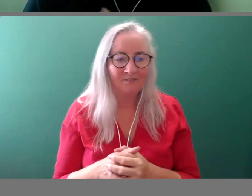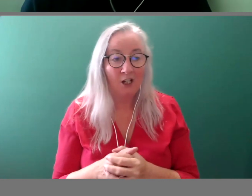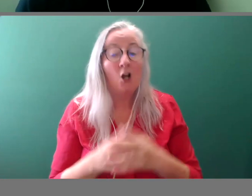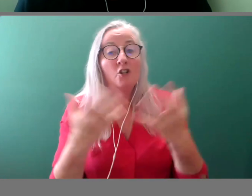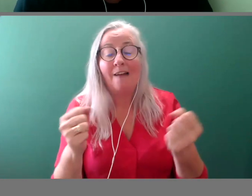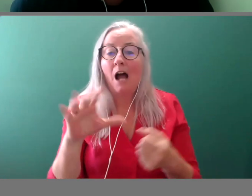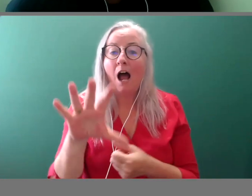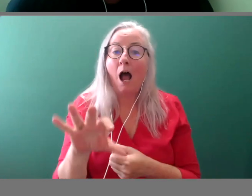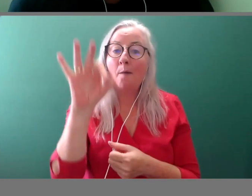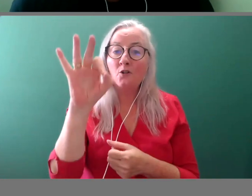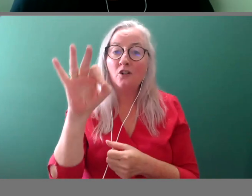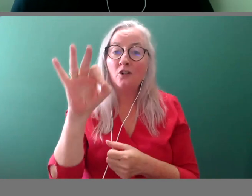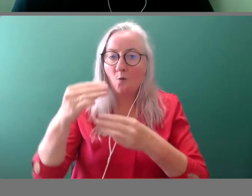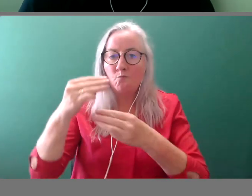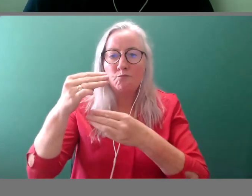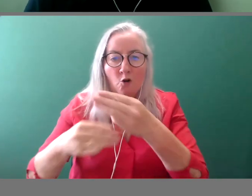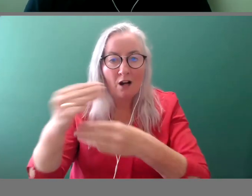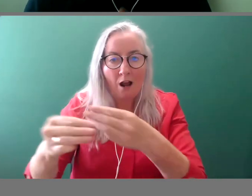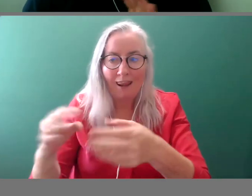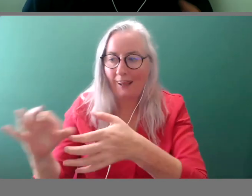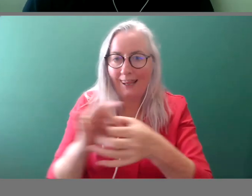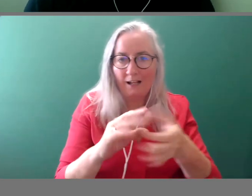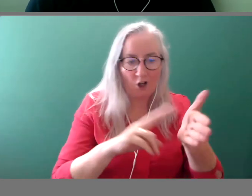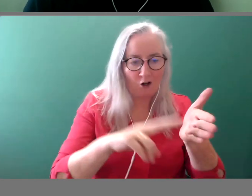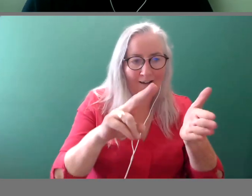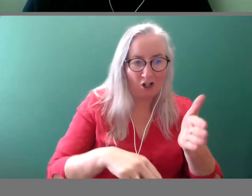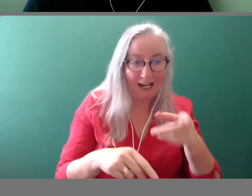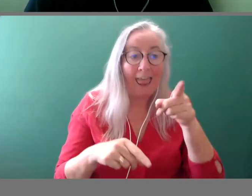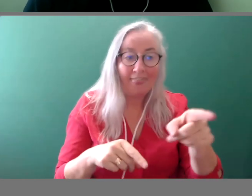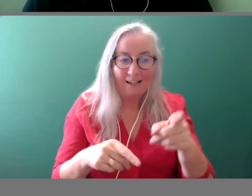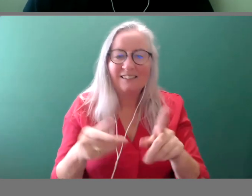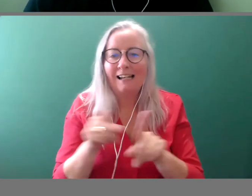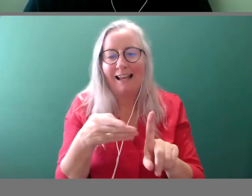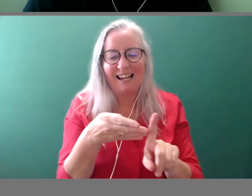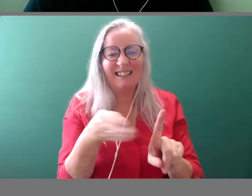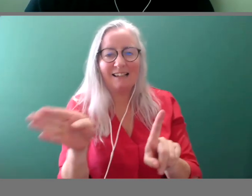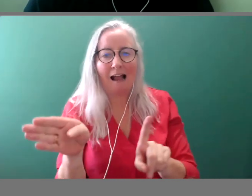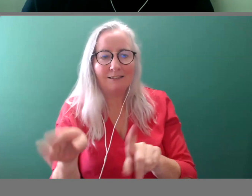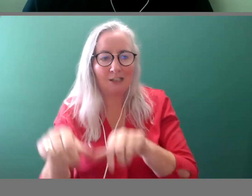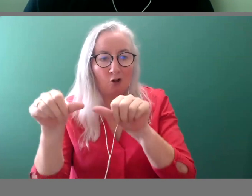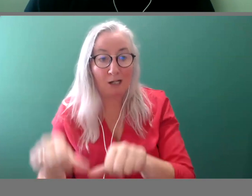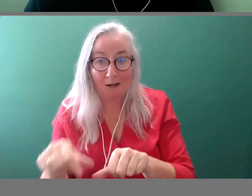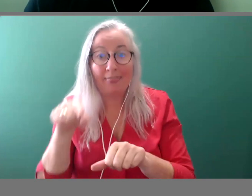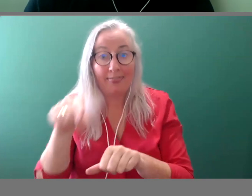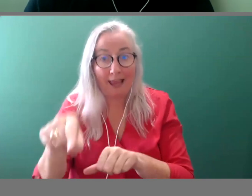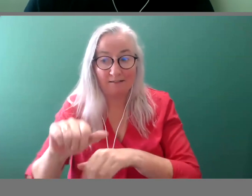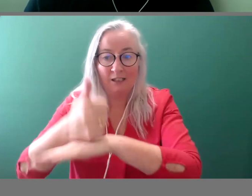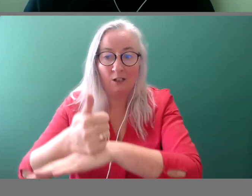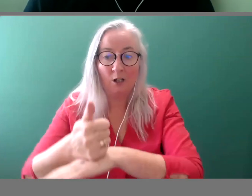protocol to the convention and this is a side agreement that also came into force in 2008.